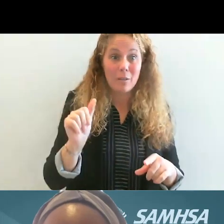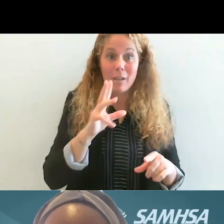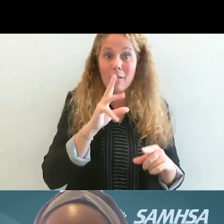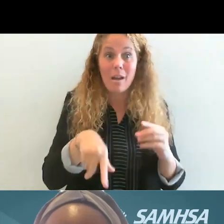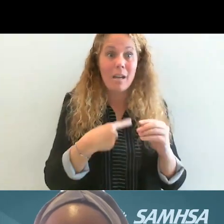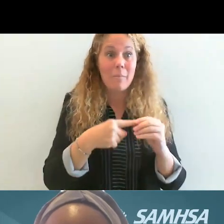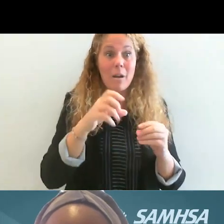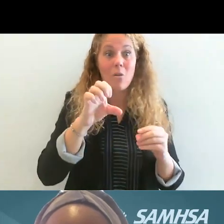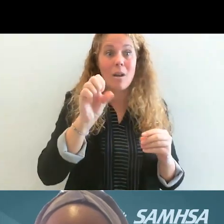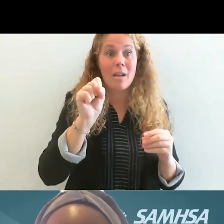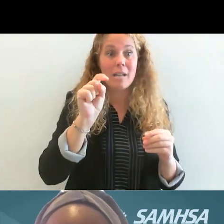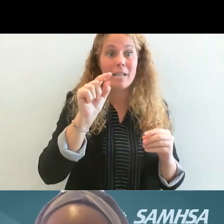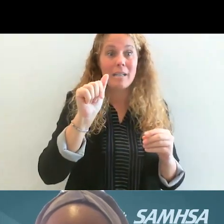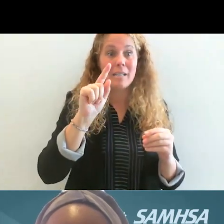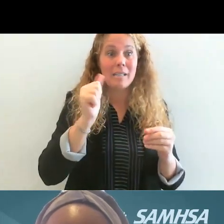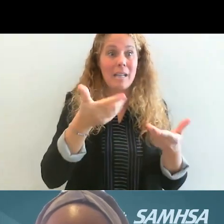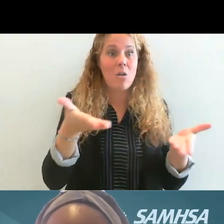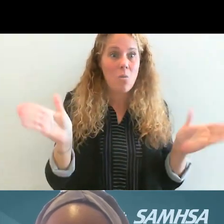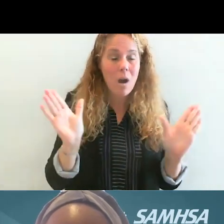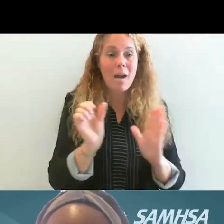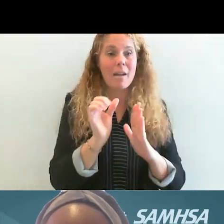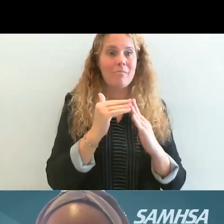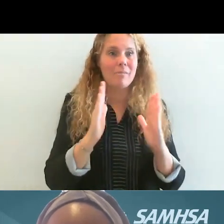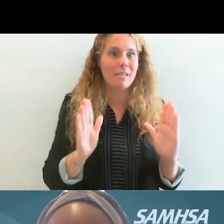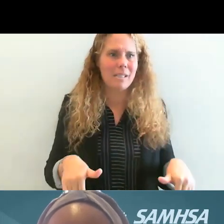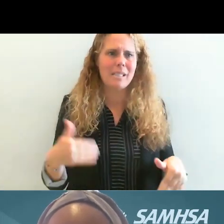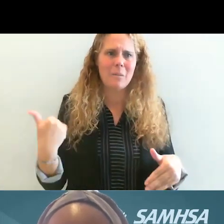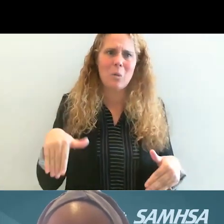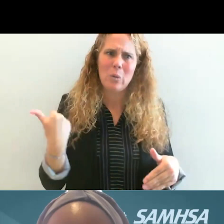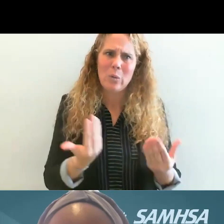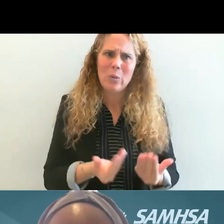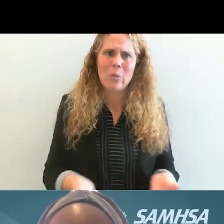SYSTEM AND JUST HOW IMPORTANT THAT IS.